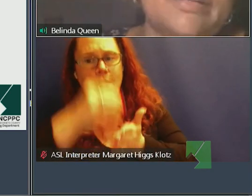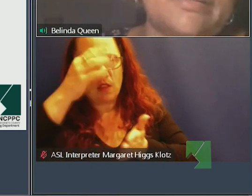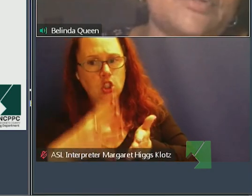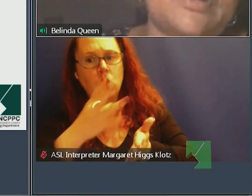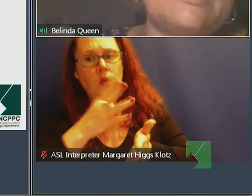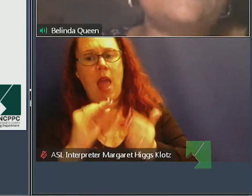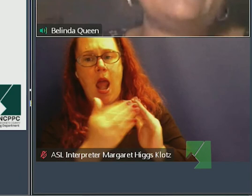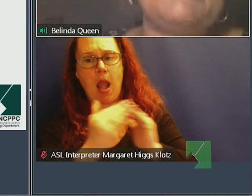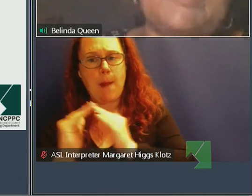this.